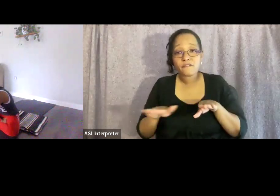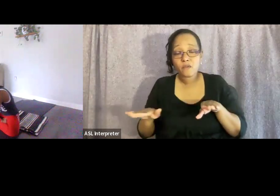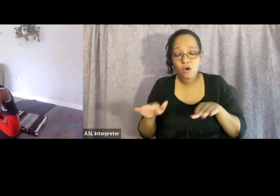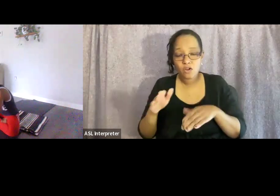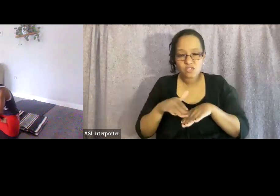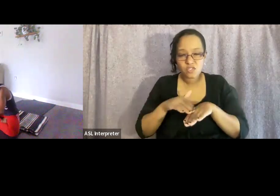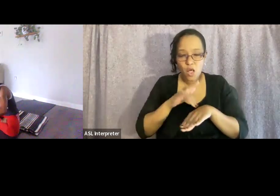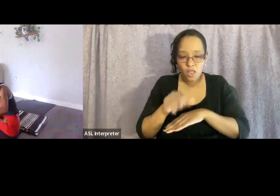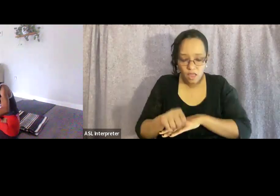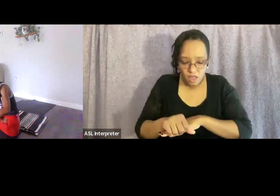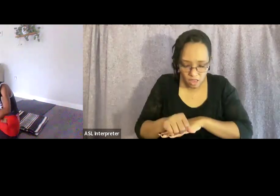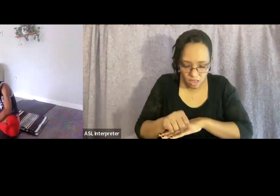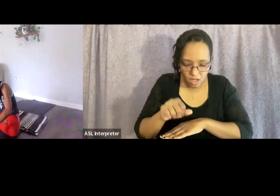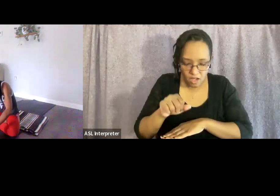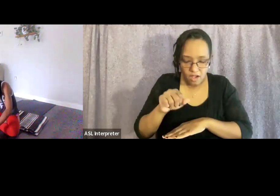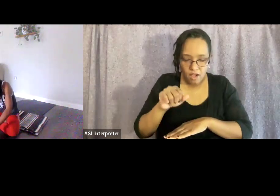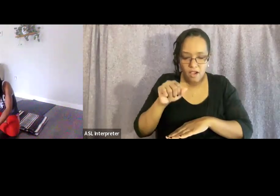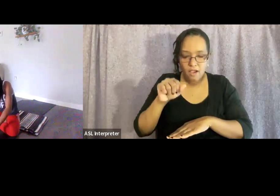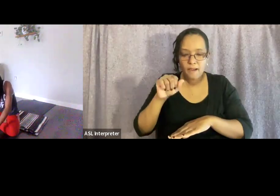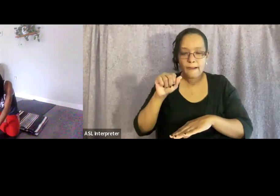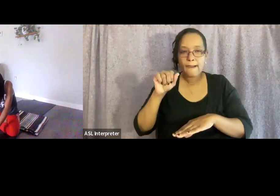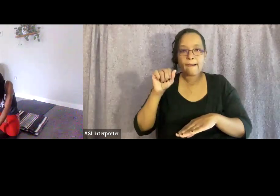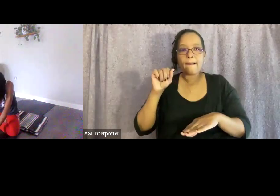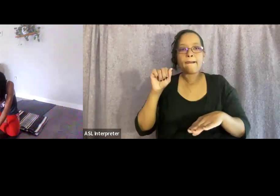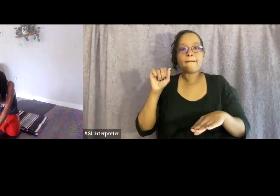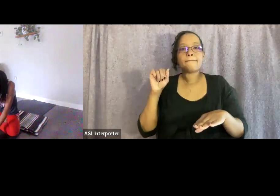This may look like walking the hands back towards the hips, or up the legs.